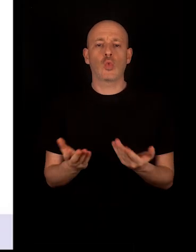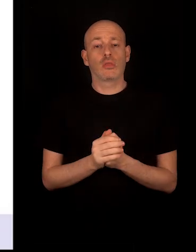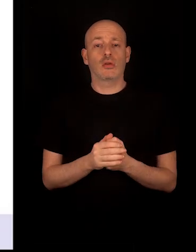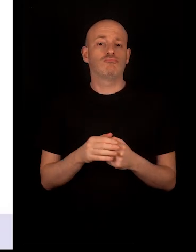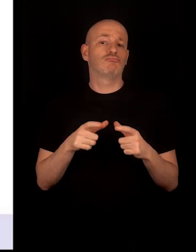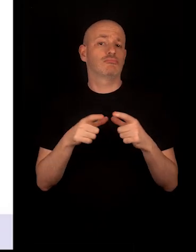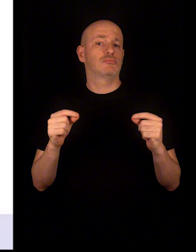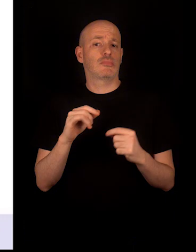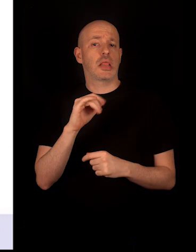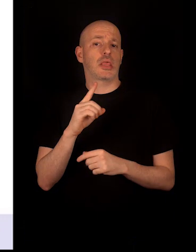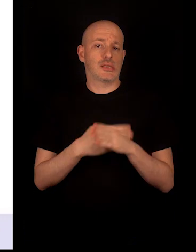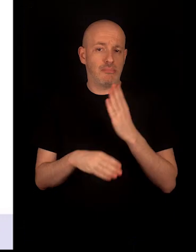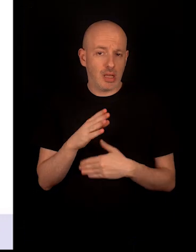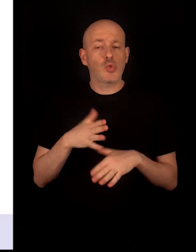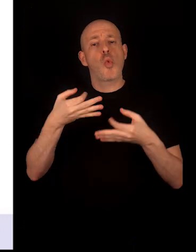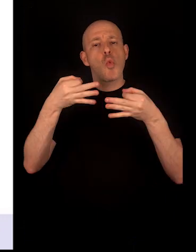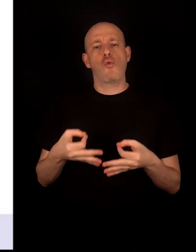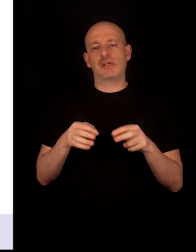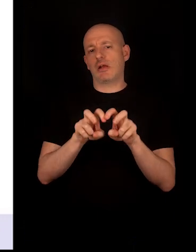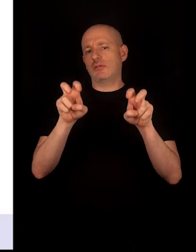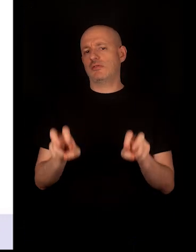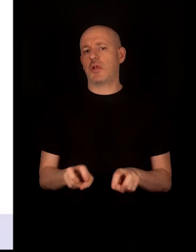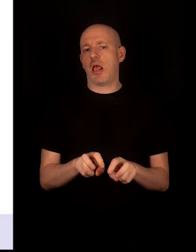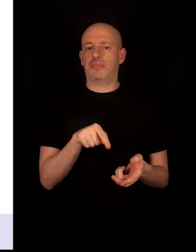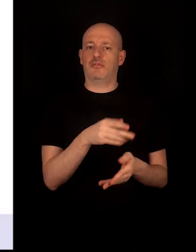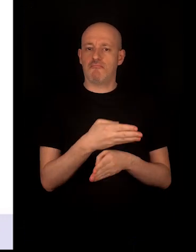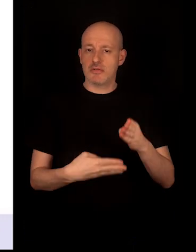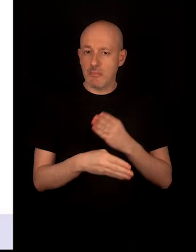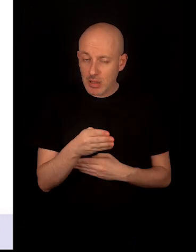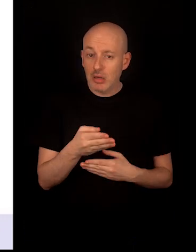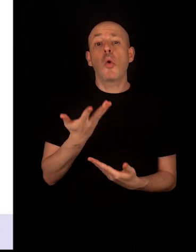a disability ID or official statement certificate